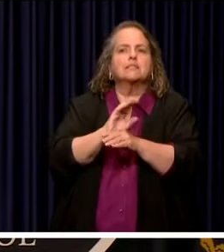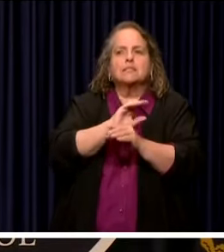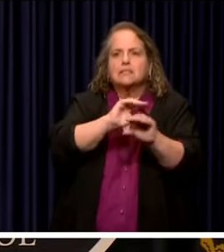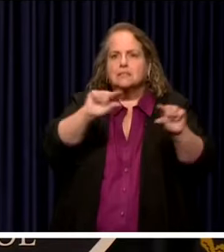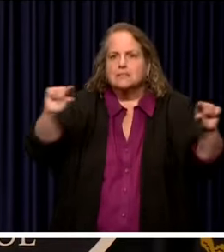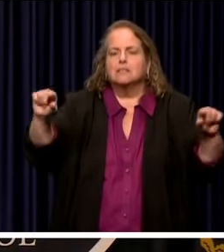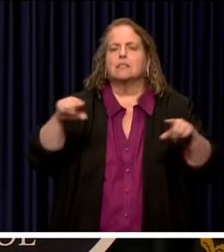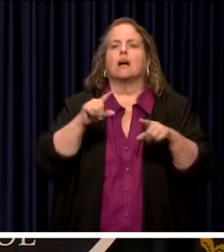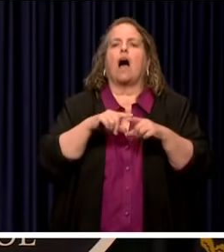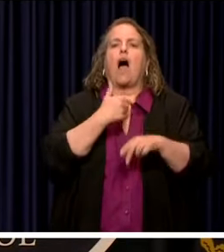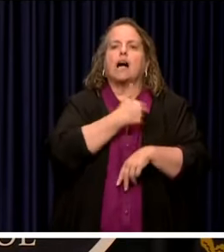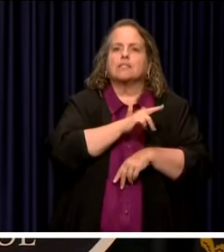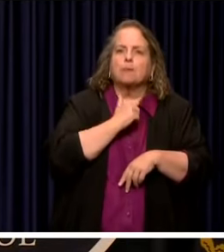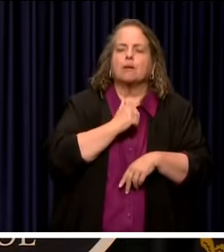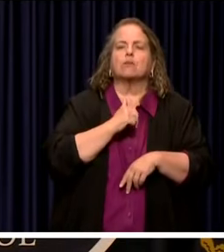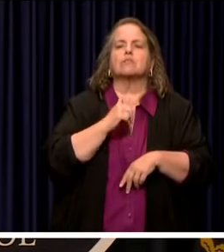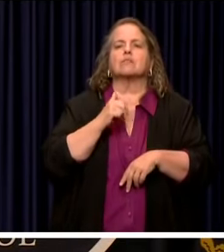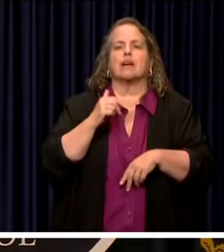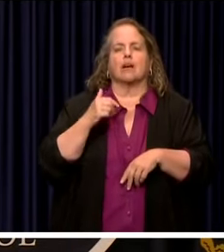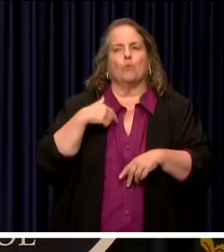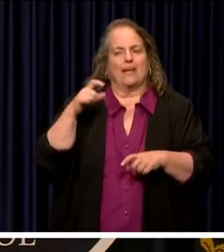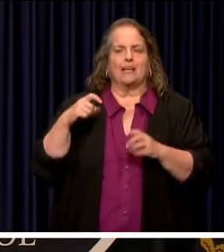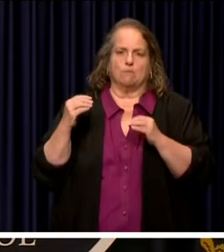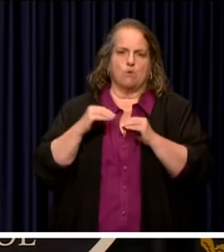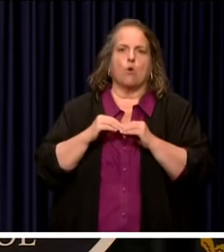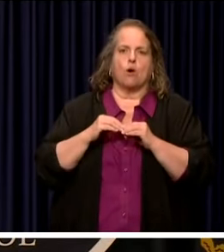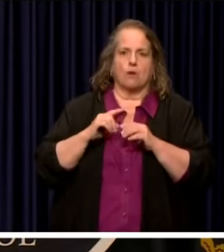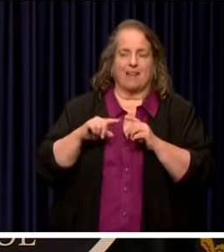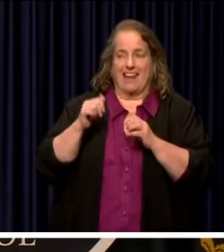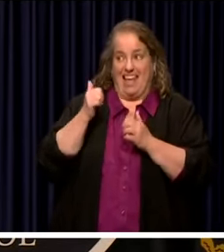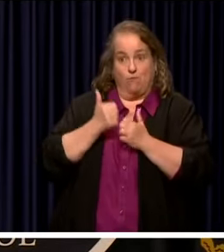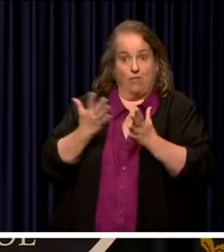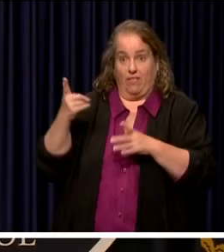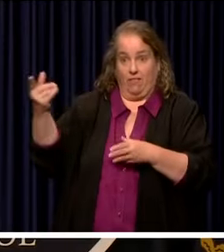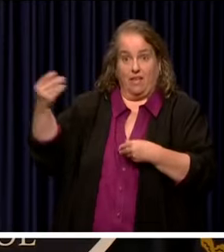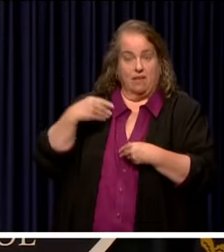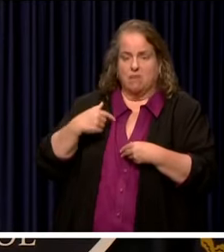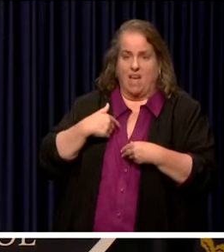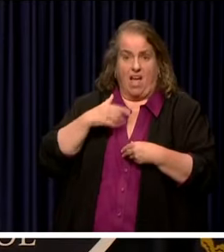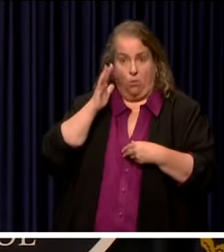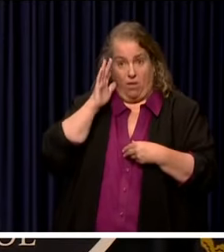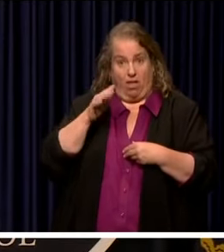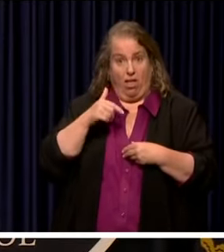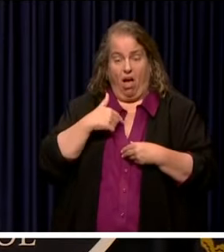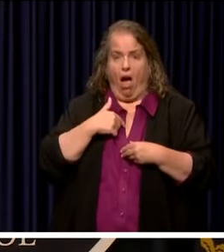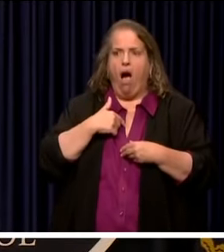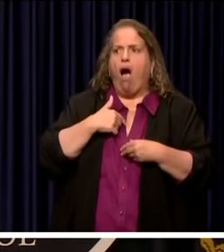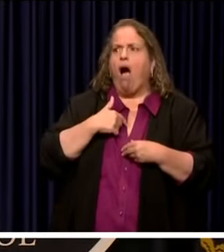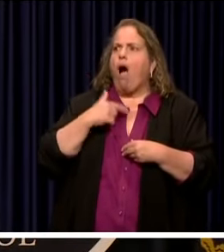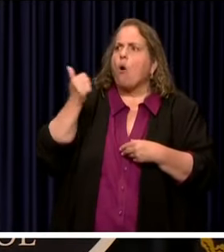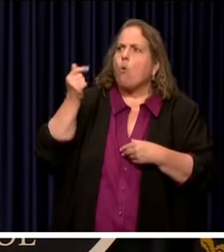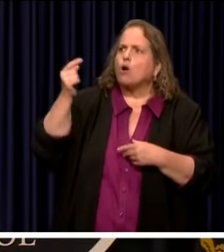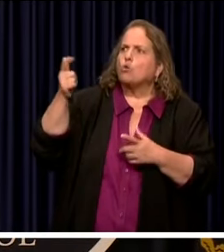PHIL. GOVERNOR, YOU'VE BEEN VERY CRITICAL OF TENNESSEE.